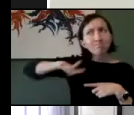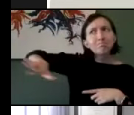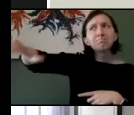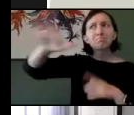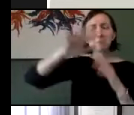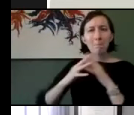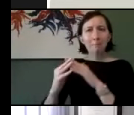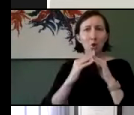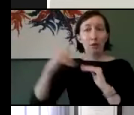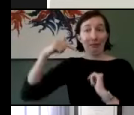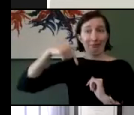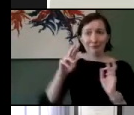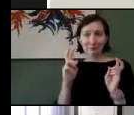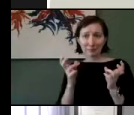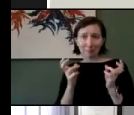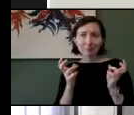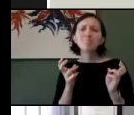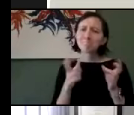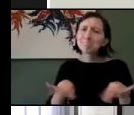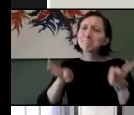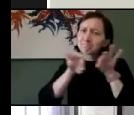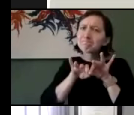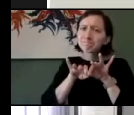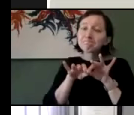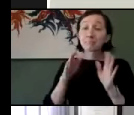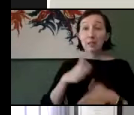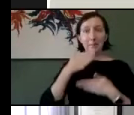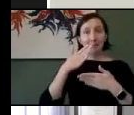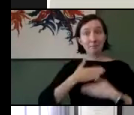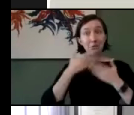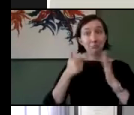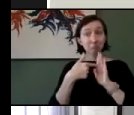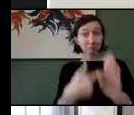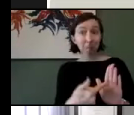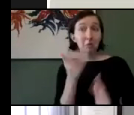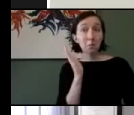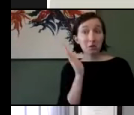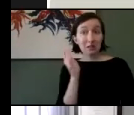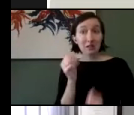and we're thrilled to be doing this presentation today with all of you.